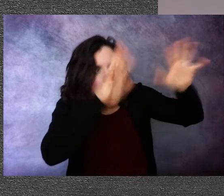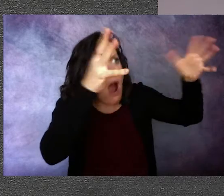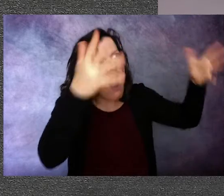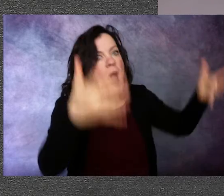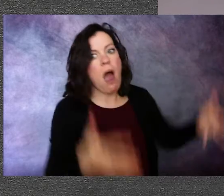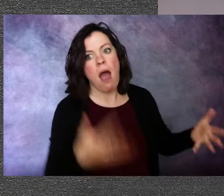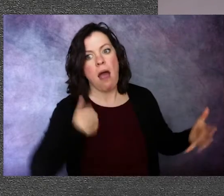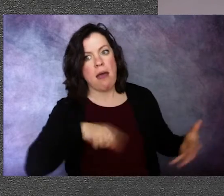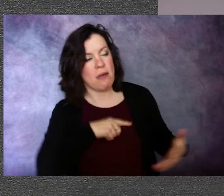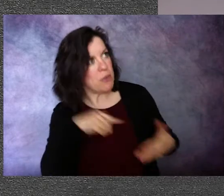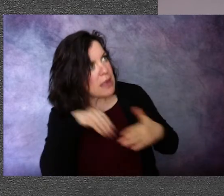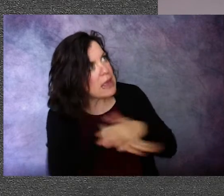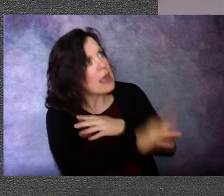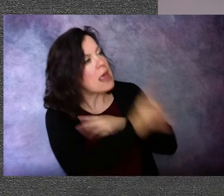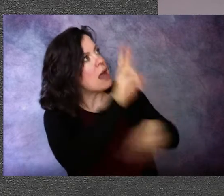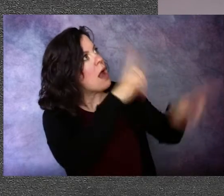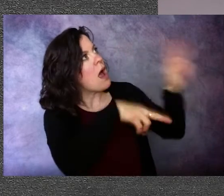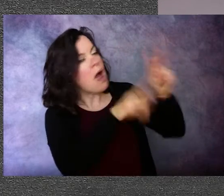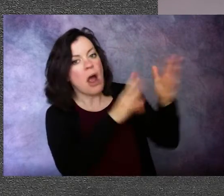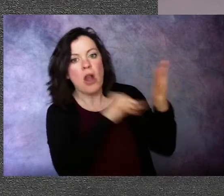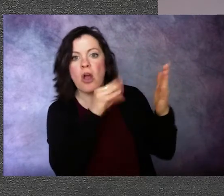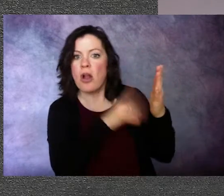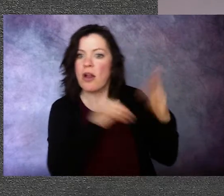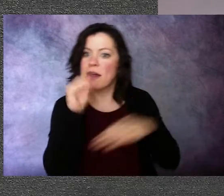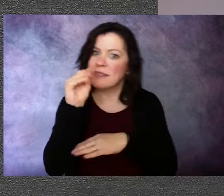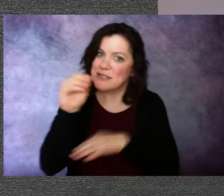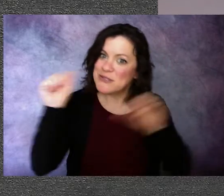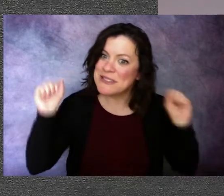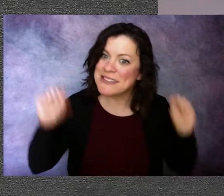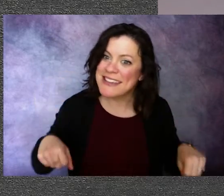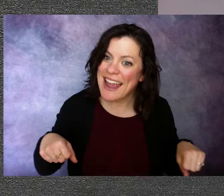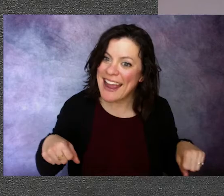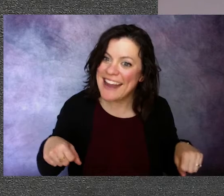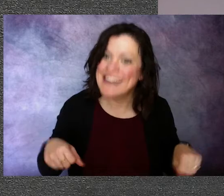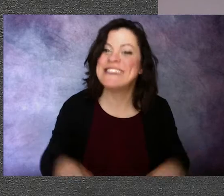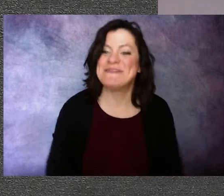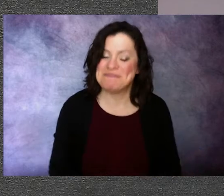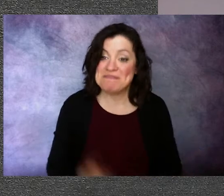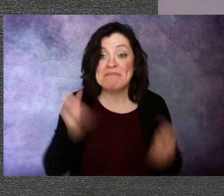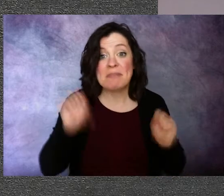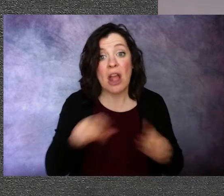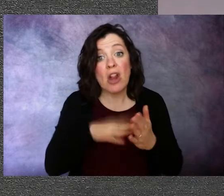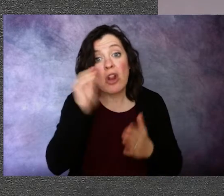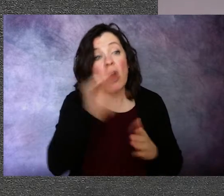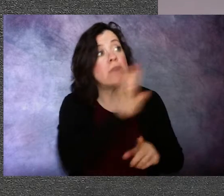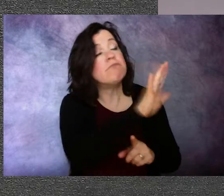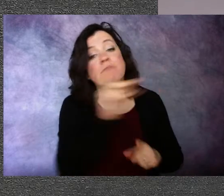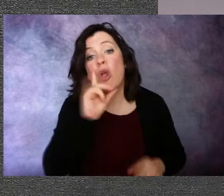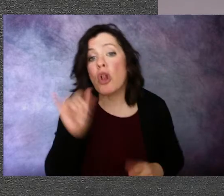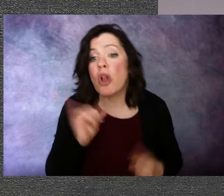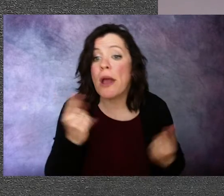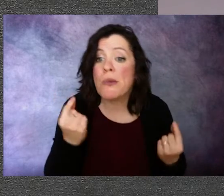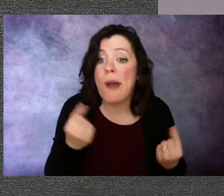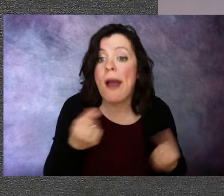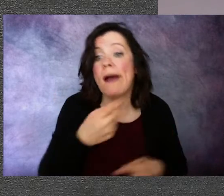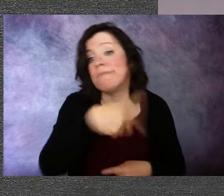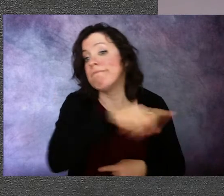more about dinosaurs, and how they looked and what they may have eaten, or what they might have,